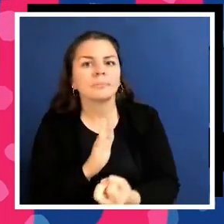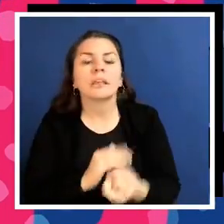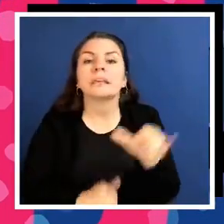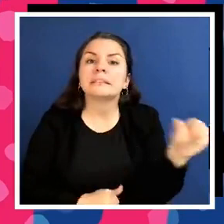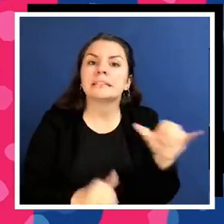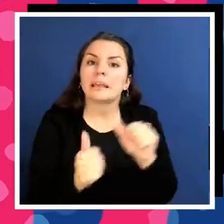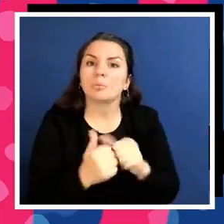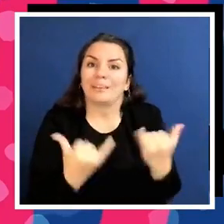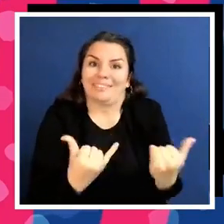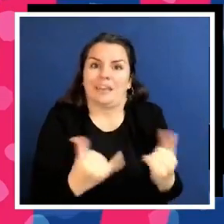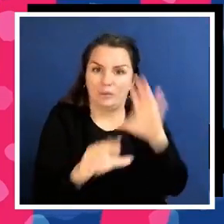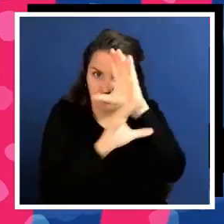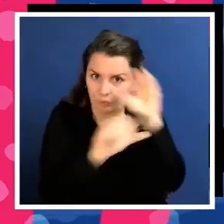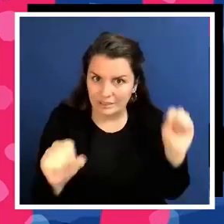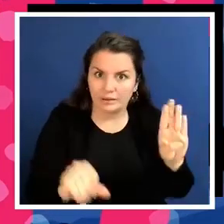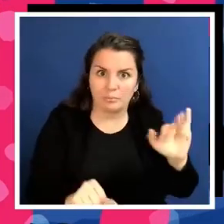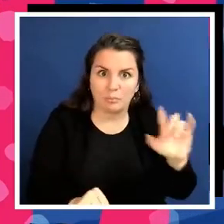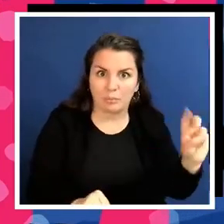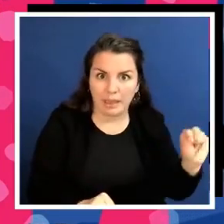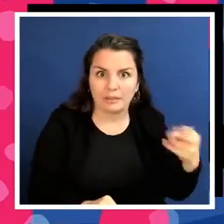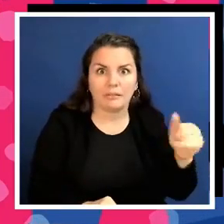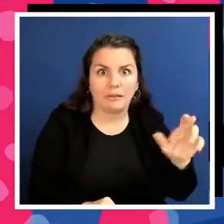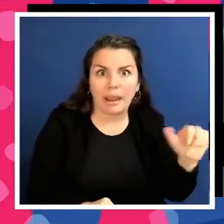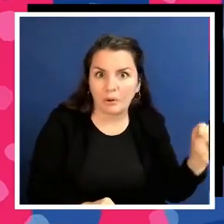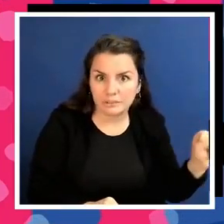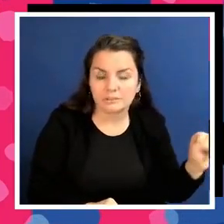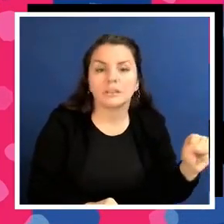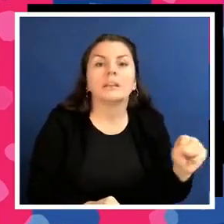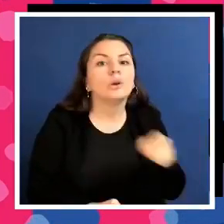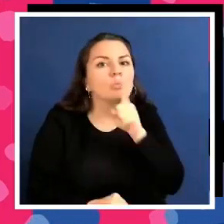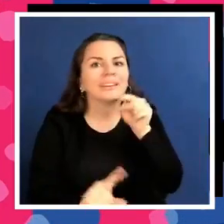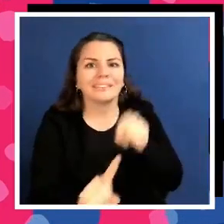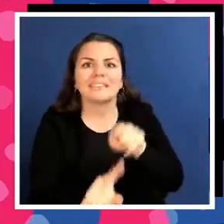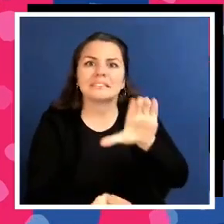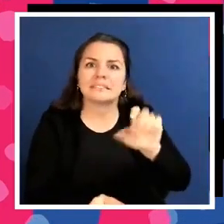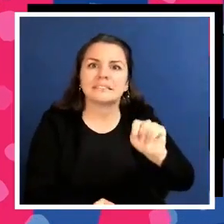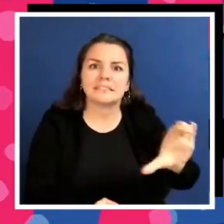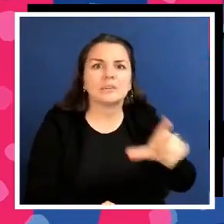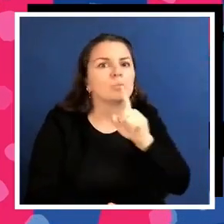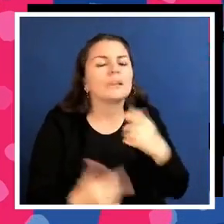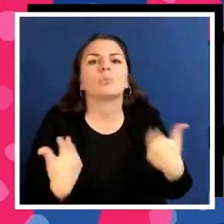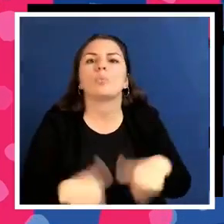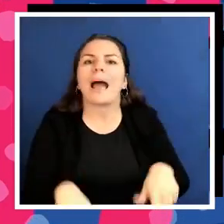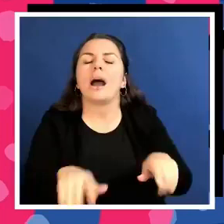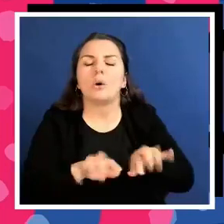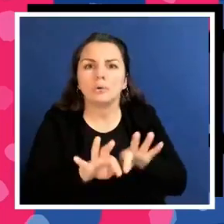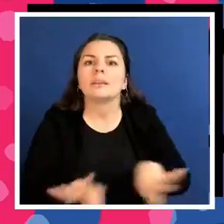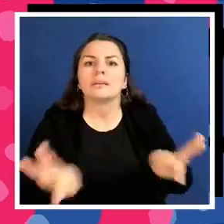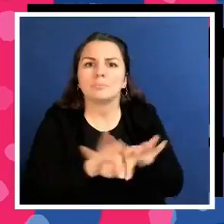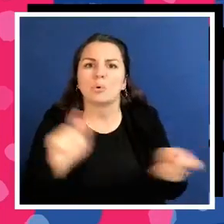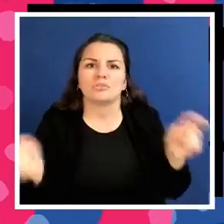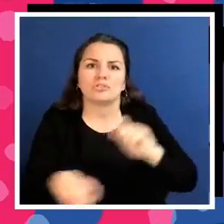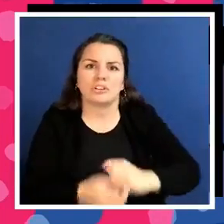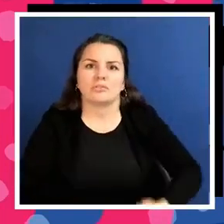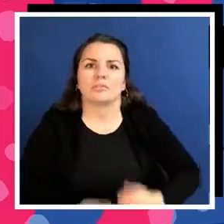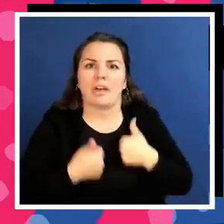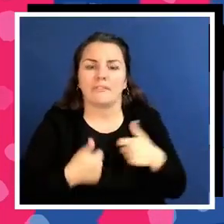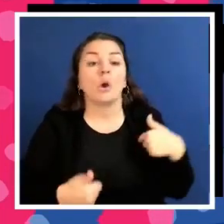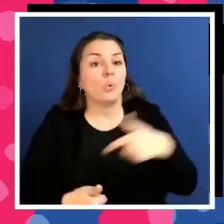APPROACH AND DIDN'T SKIRT